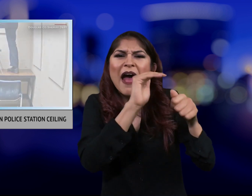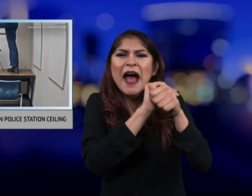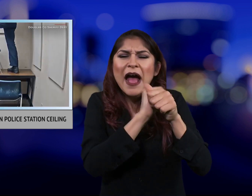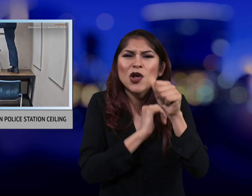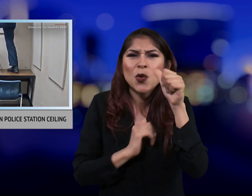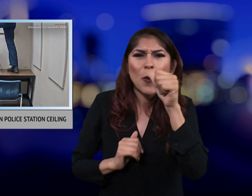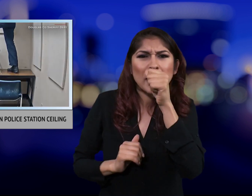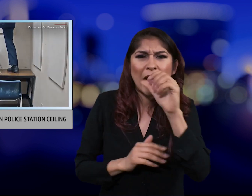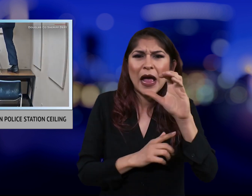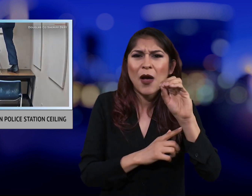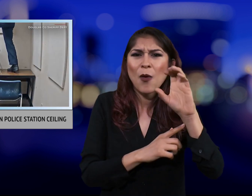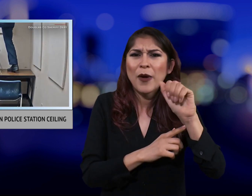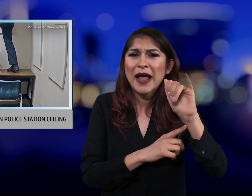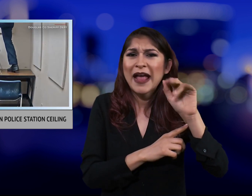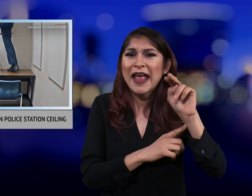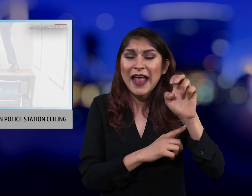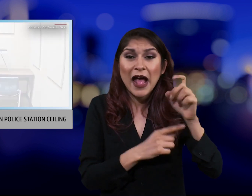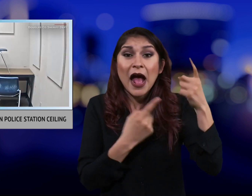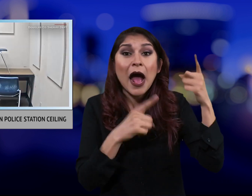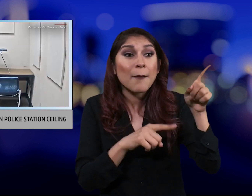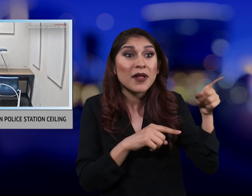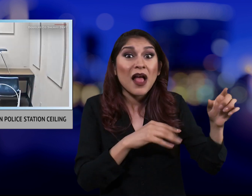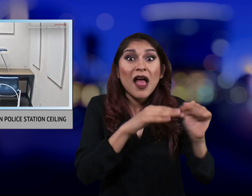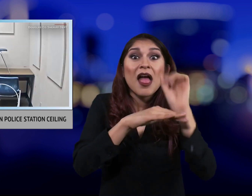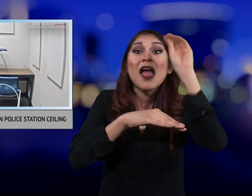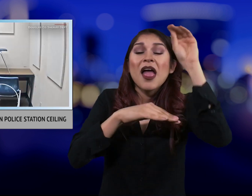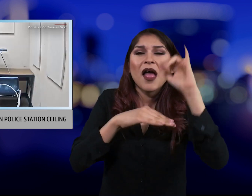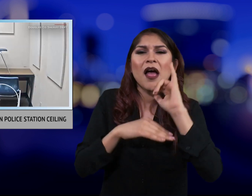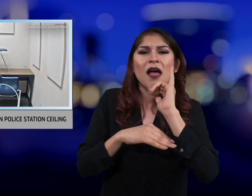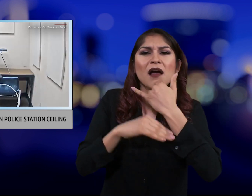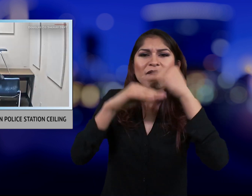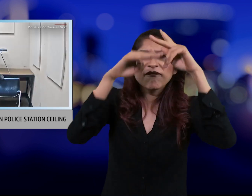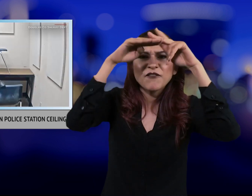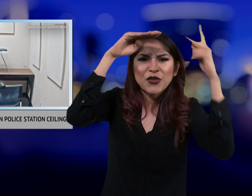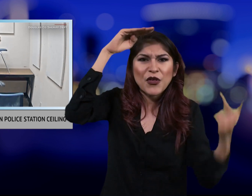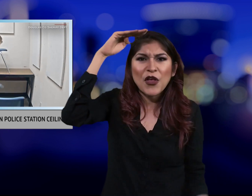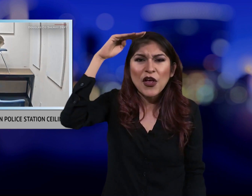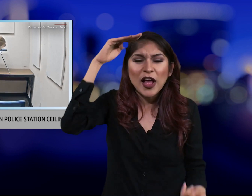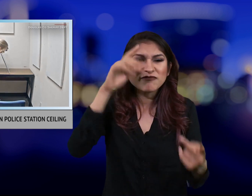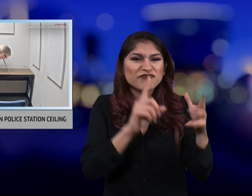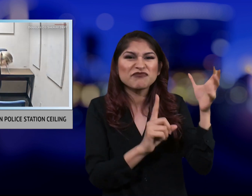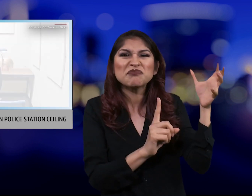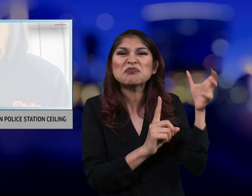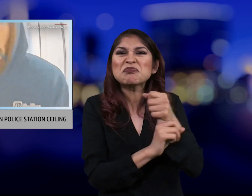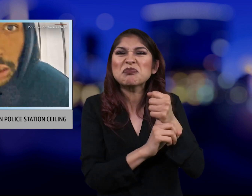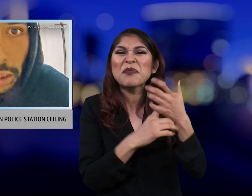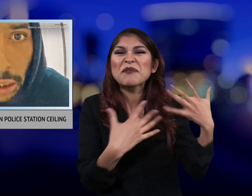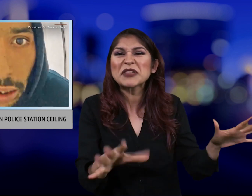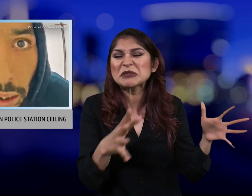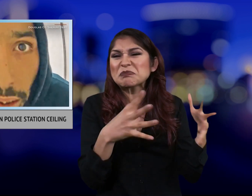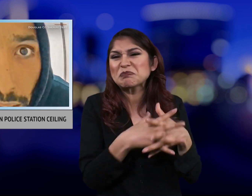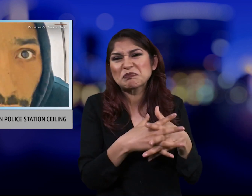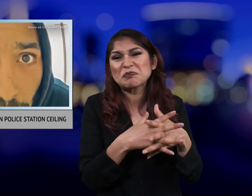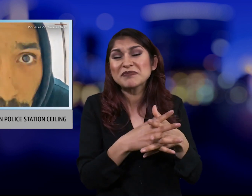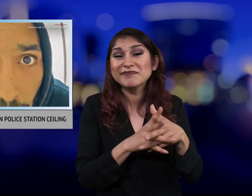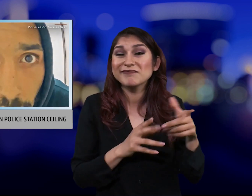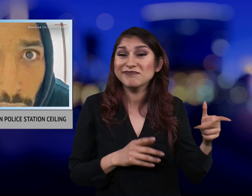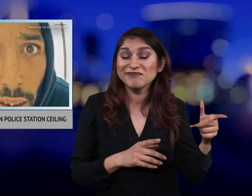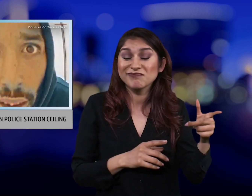But it turns out authorities say he was trying to hide cocaine, which fell out of the ceiling when he was caught.